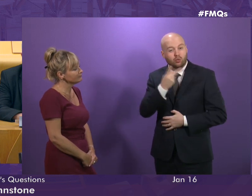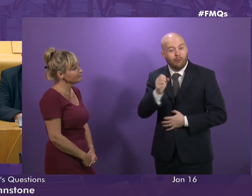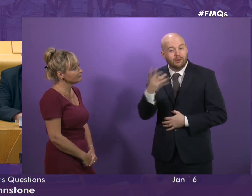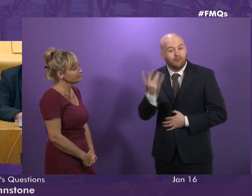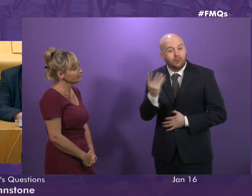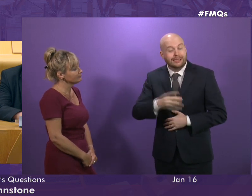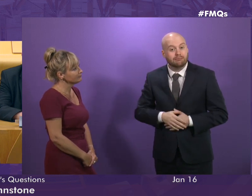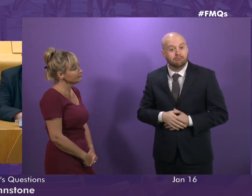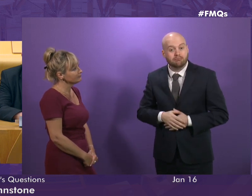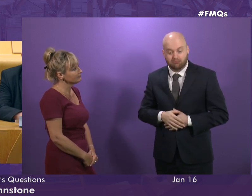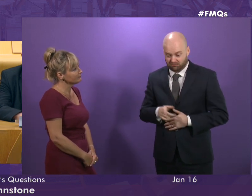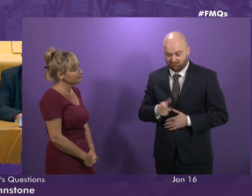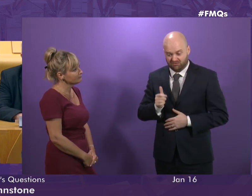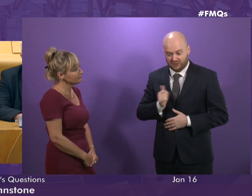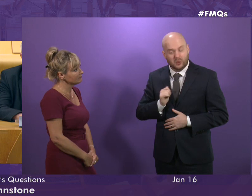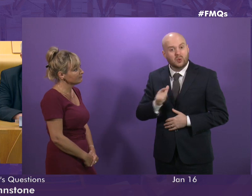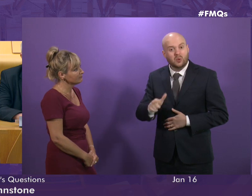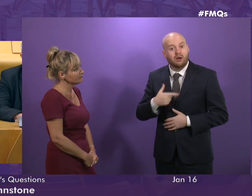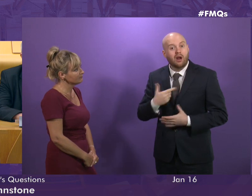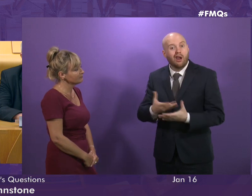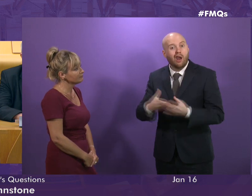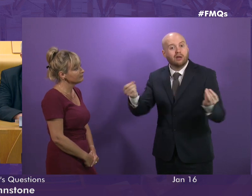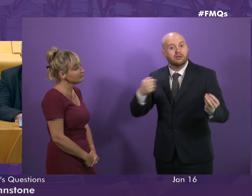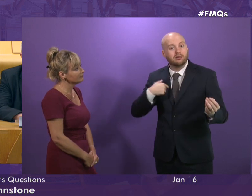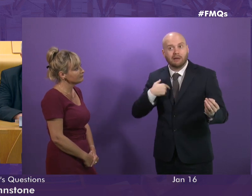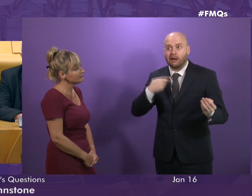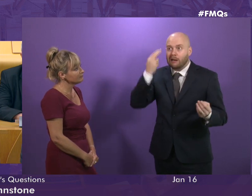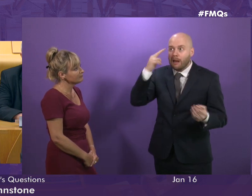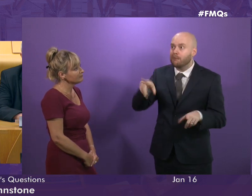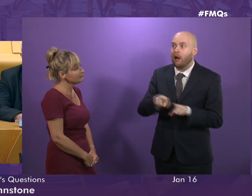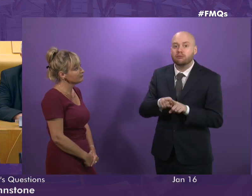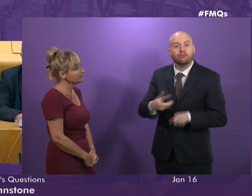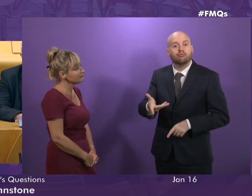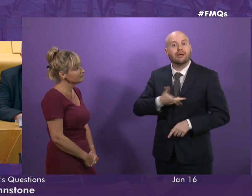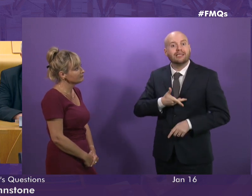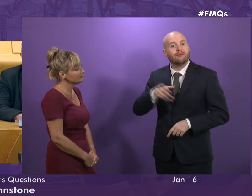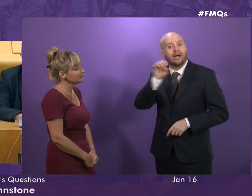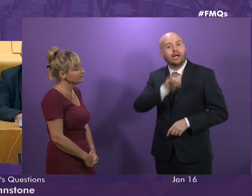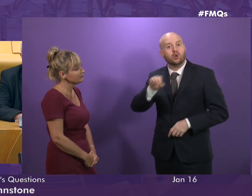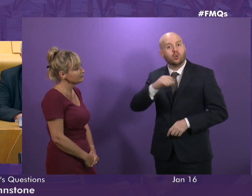losing our status and rights as EU citizens, our EU friends and neighbours are fearing